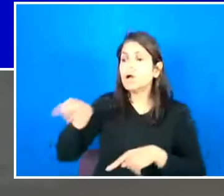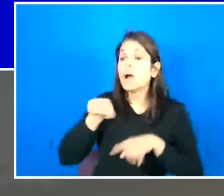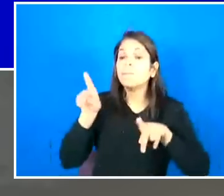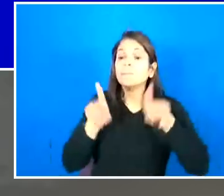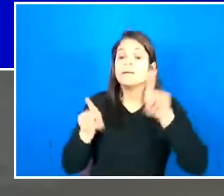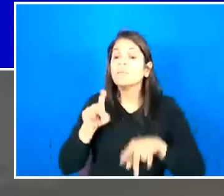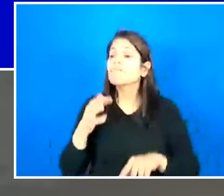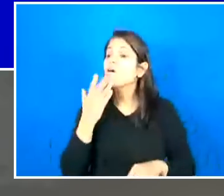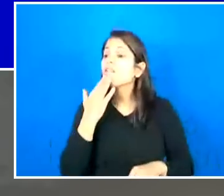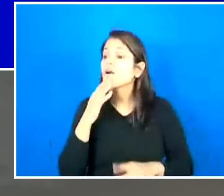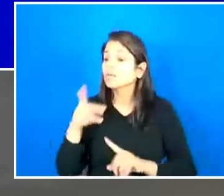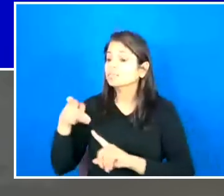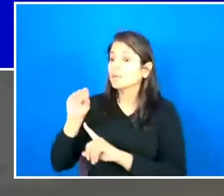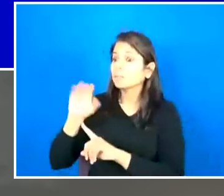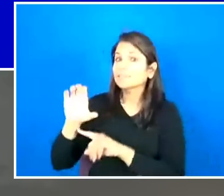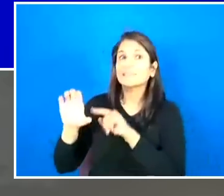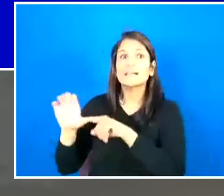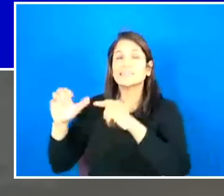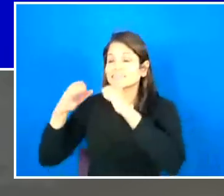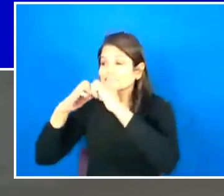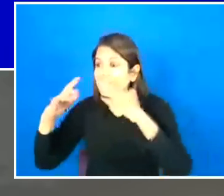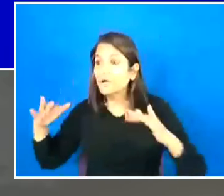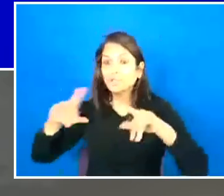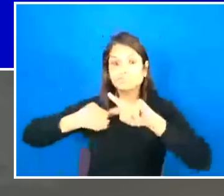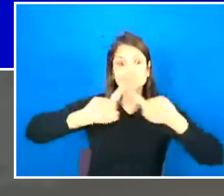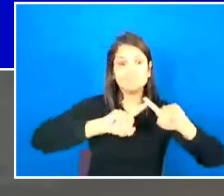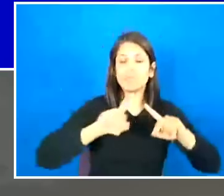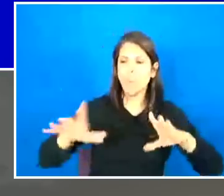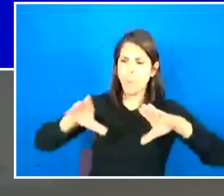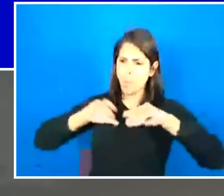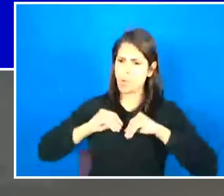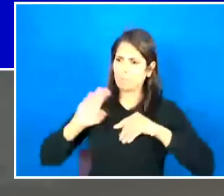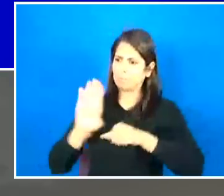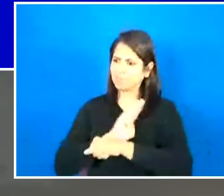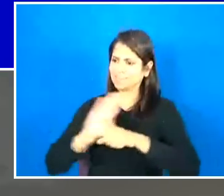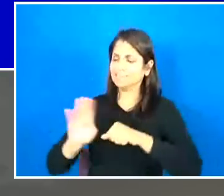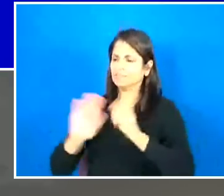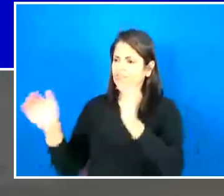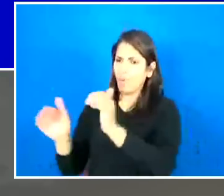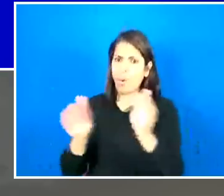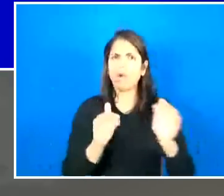BEEN DENIED AECCSS TO CREDIT.